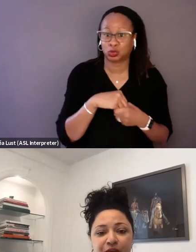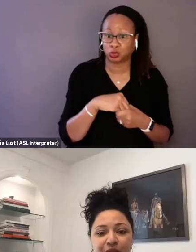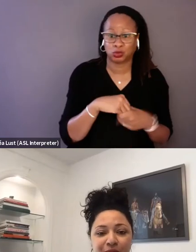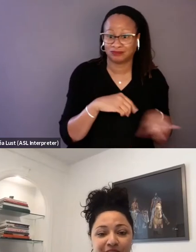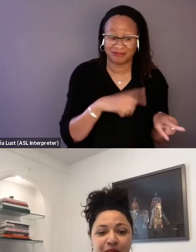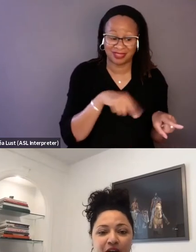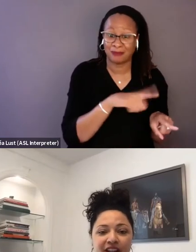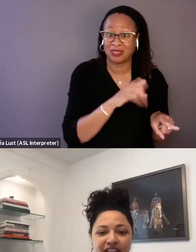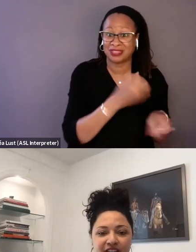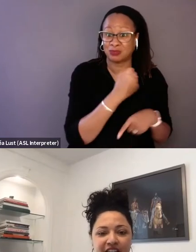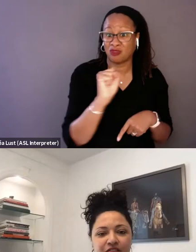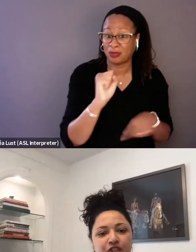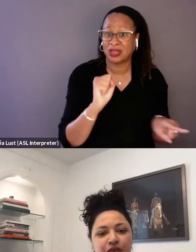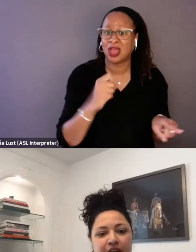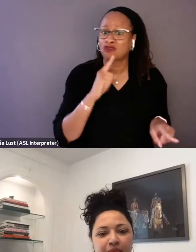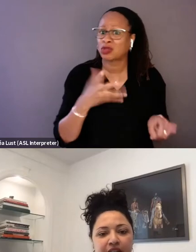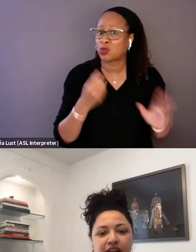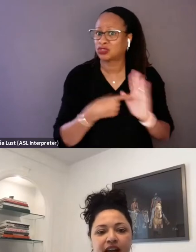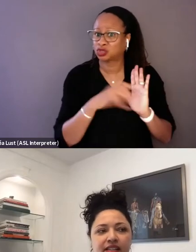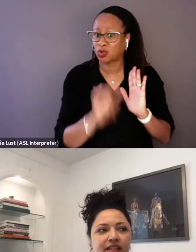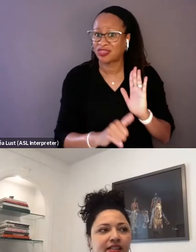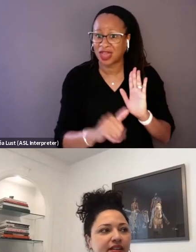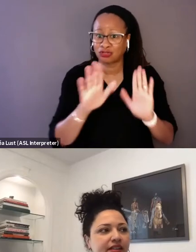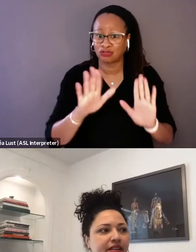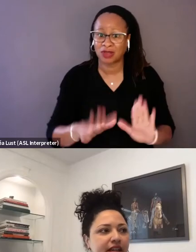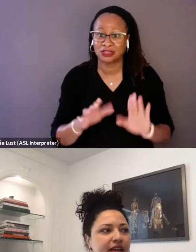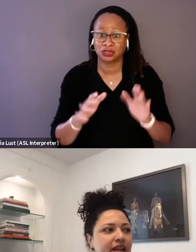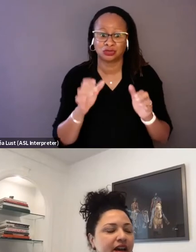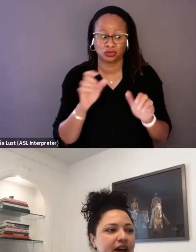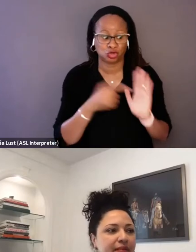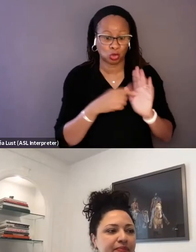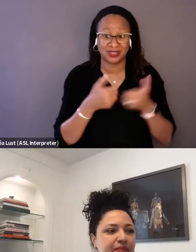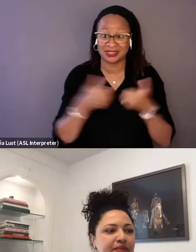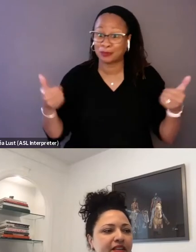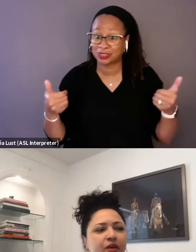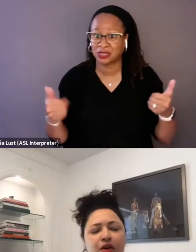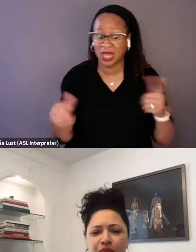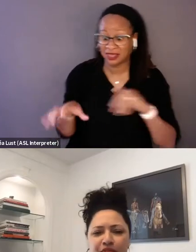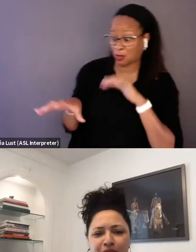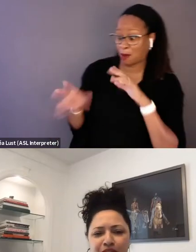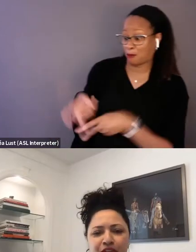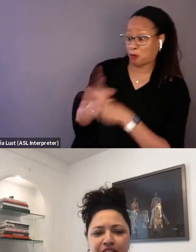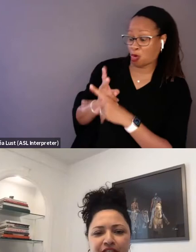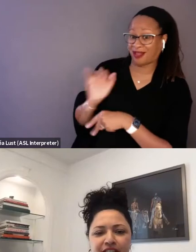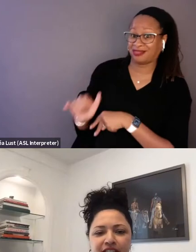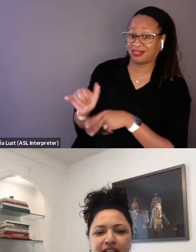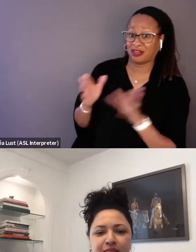And so we really wanted to kind of show that break not to necessarily say that oh, the homophile movement should have never existed